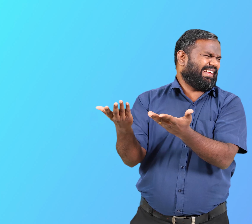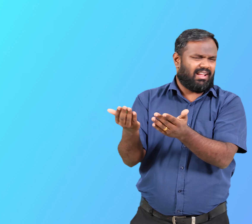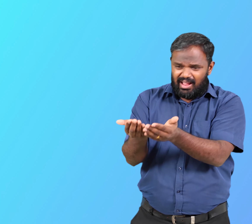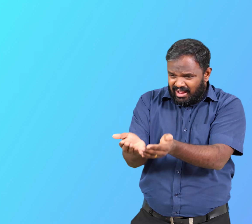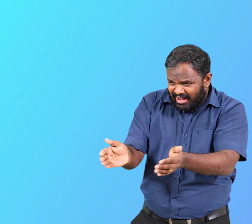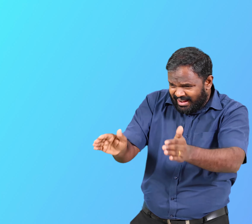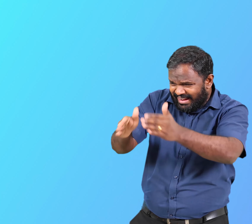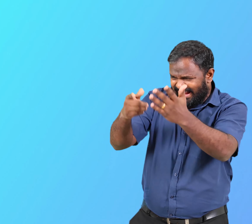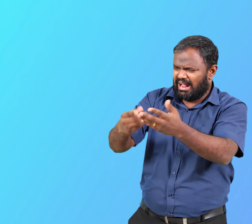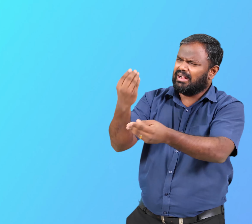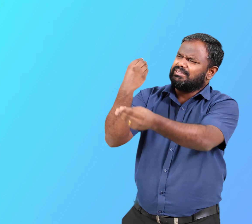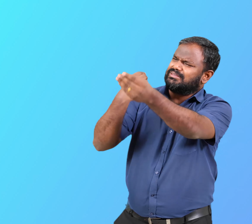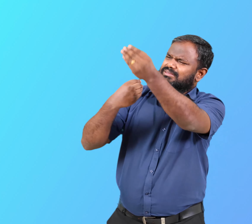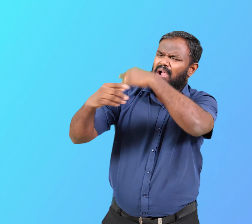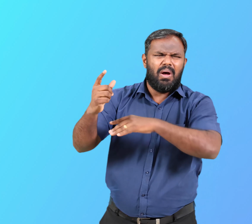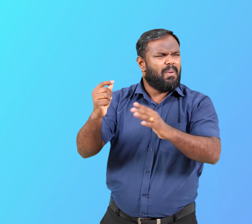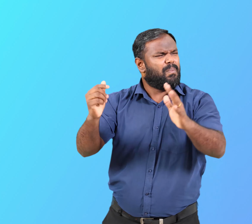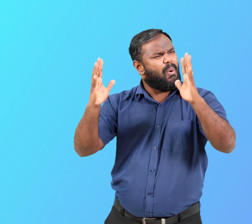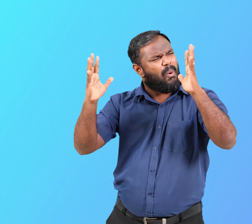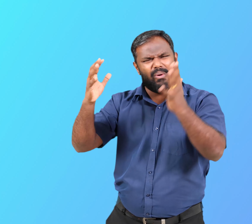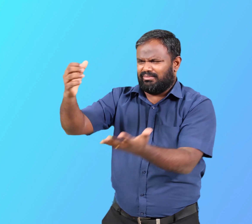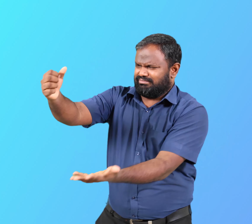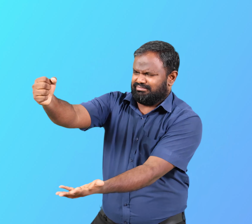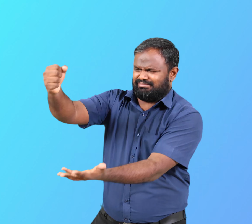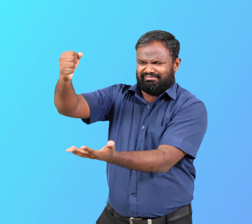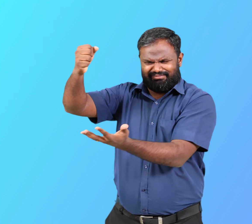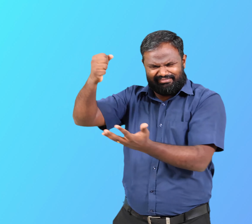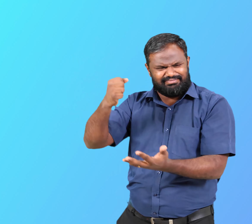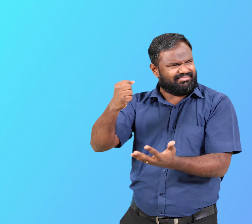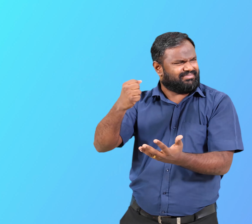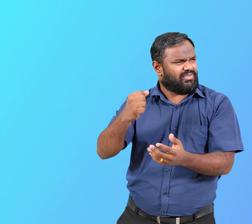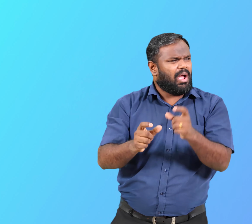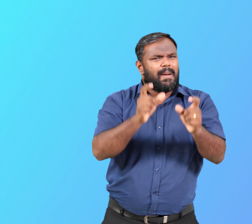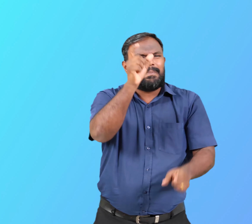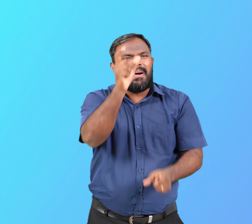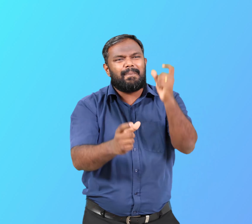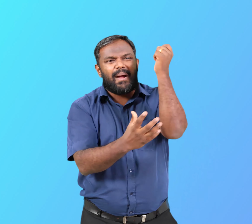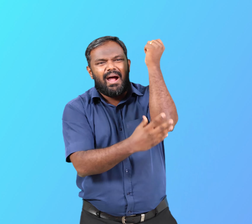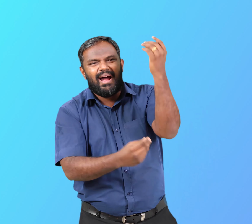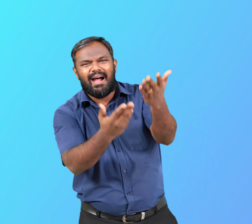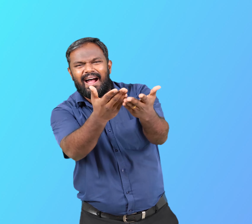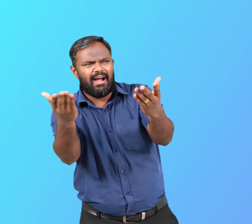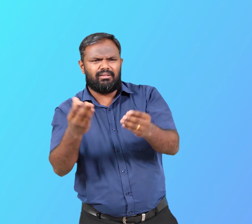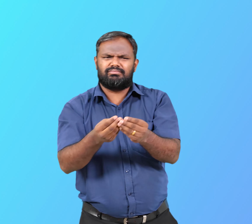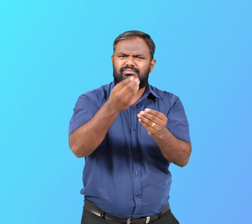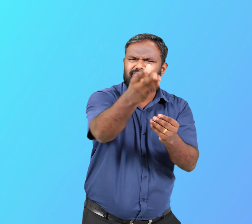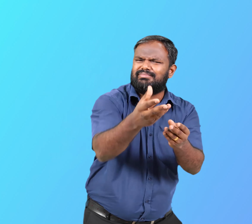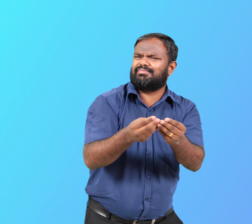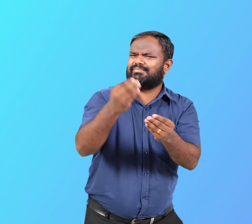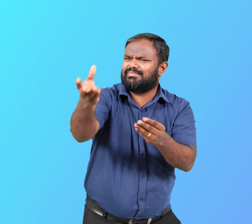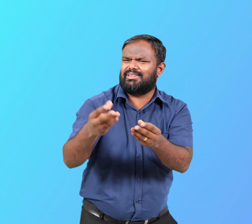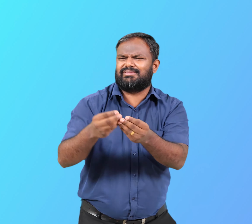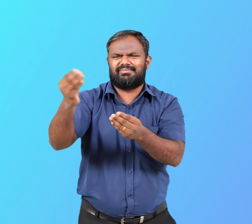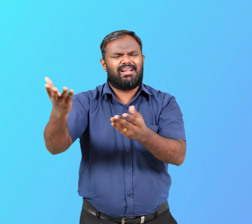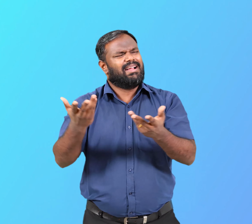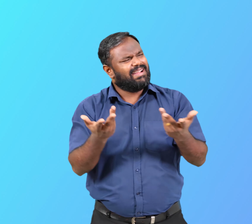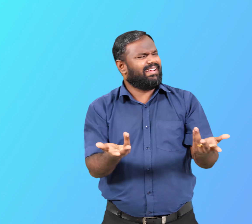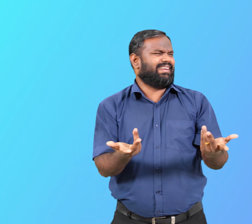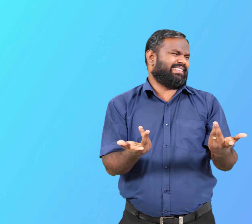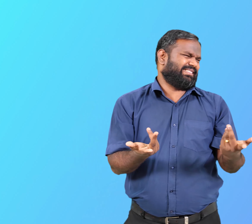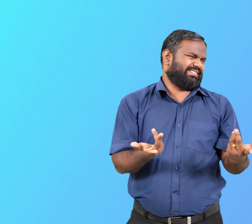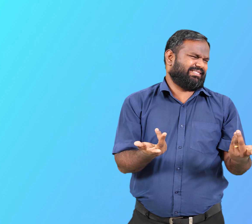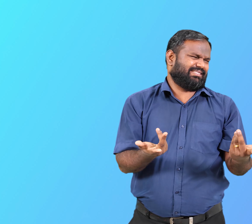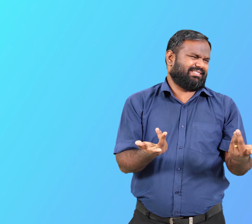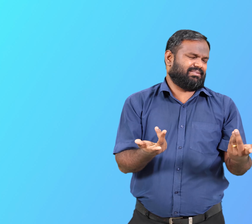It could be sold for a lot of money, and the money could be given to those who are poor.”